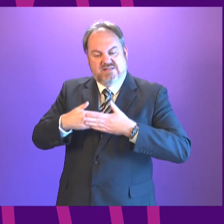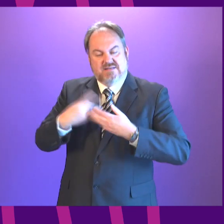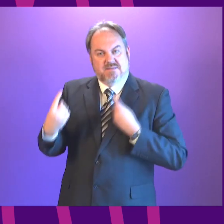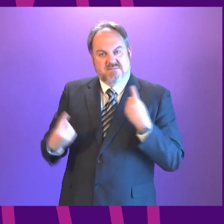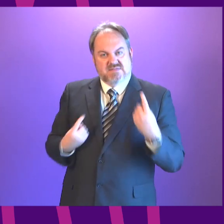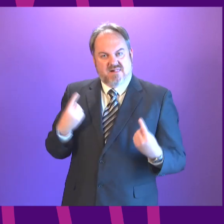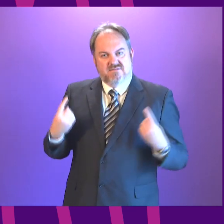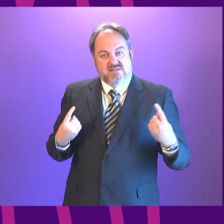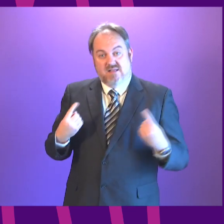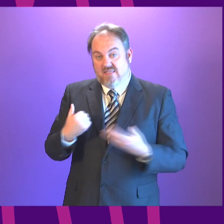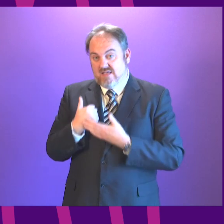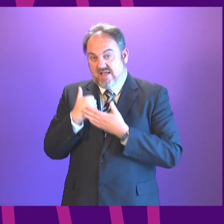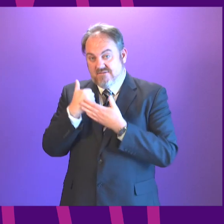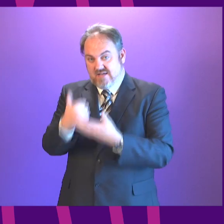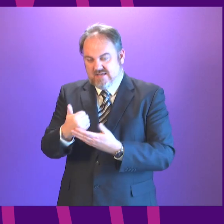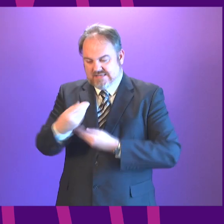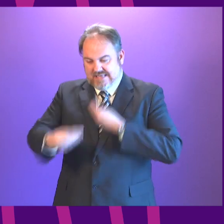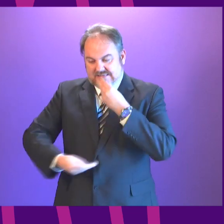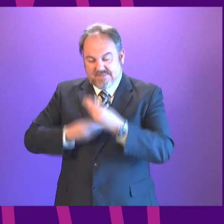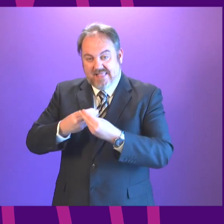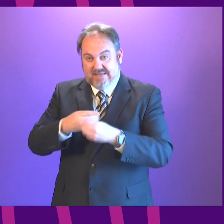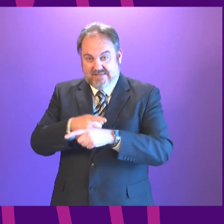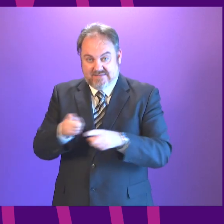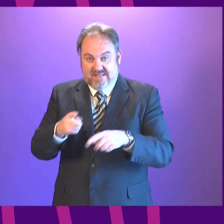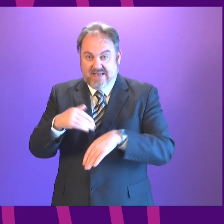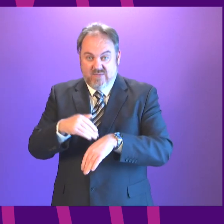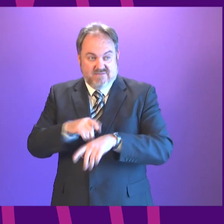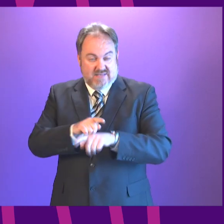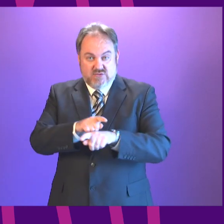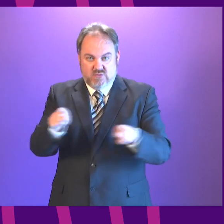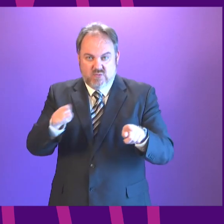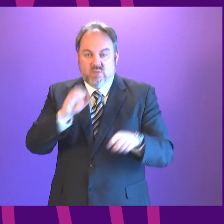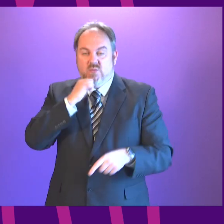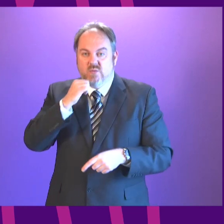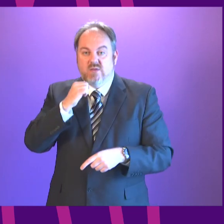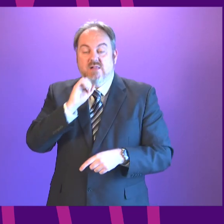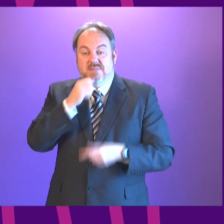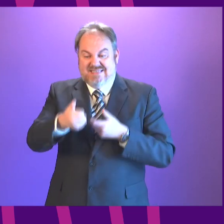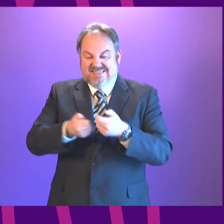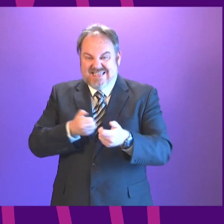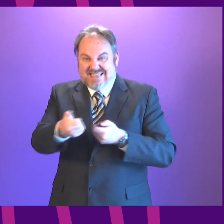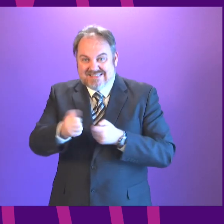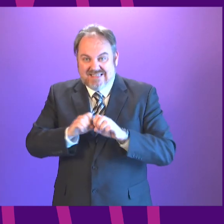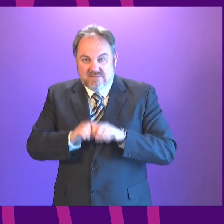advice that applies to them. That advice has also been sent by SMS text message and is